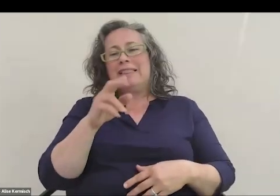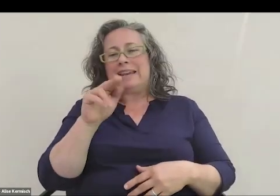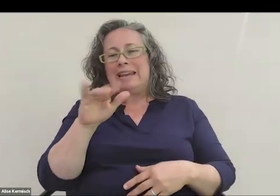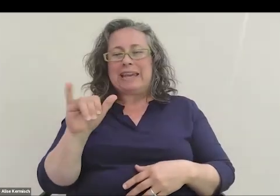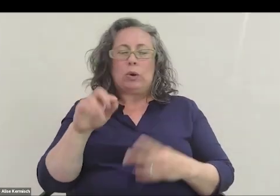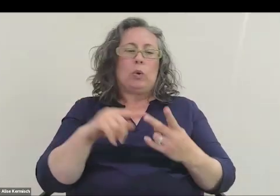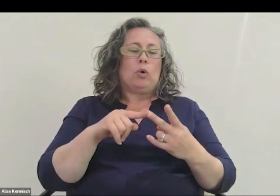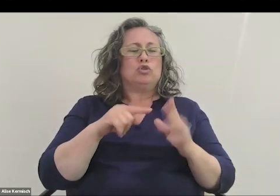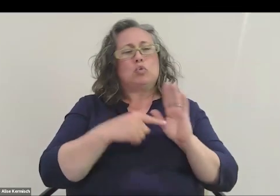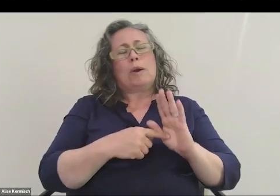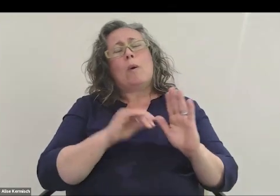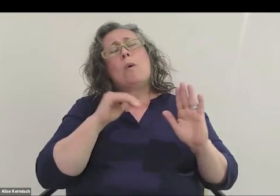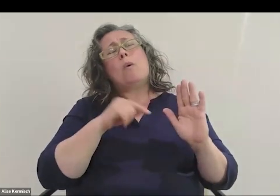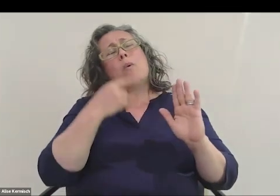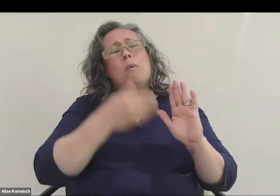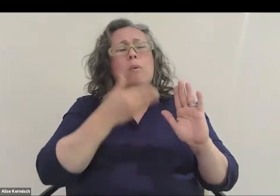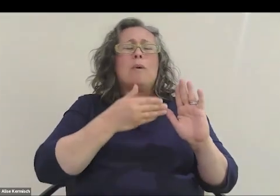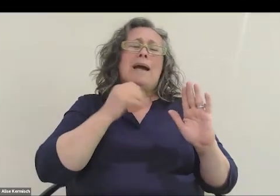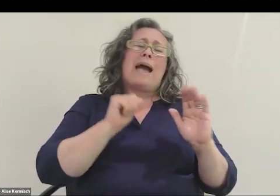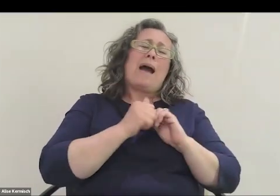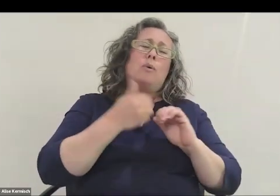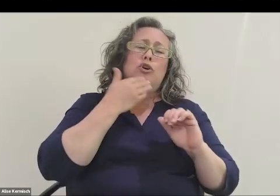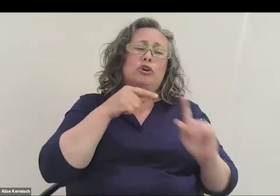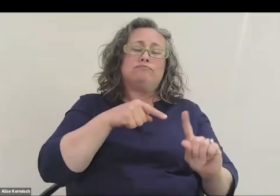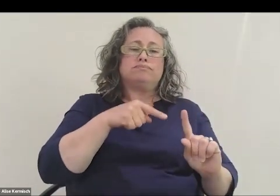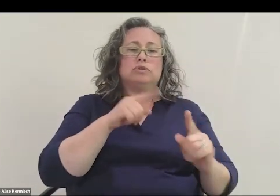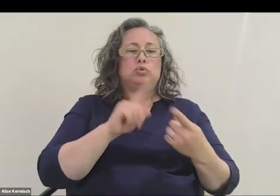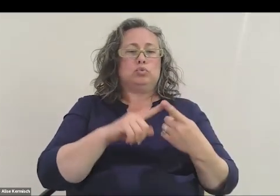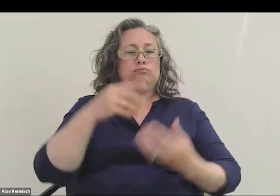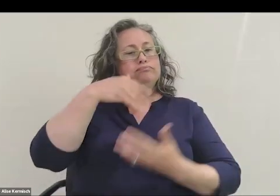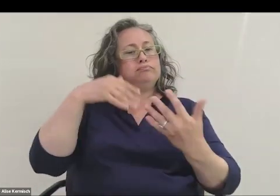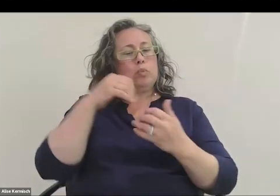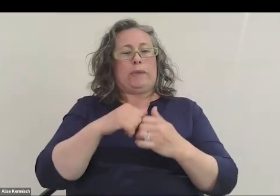usually, the protagonist is to, say, interact with a disabled person.